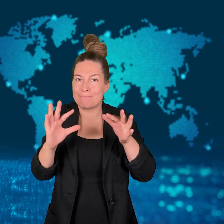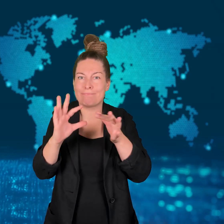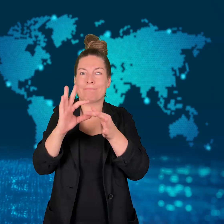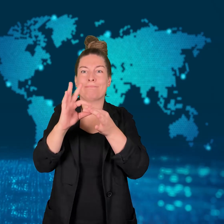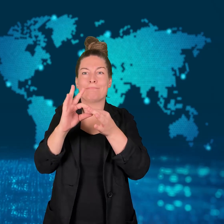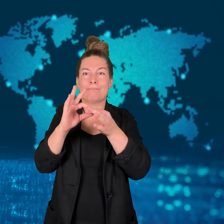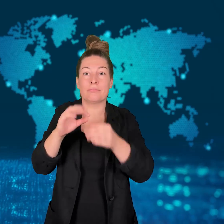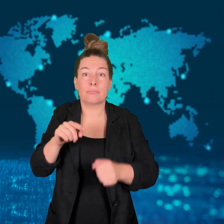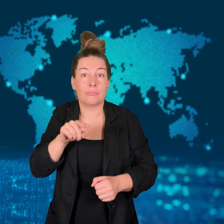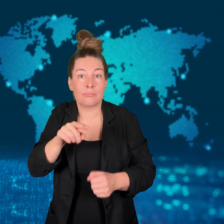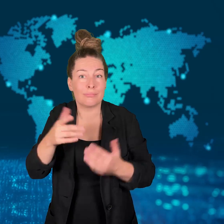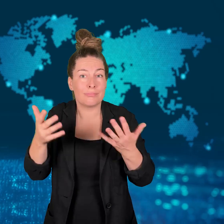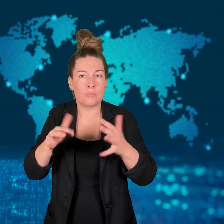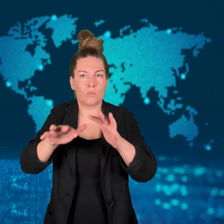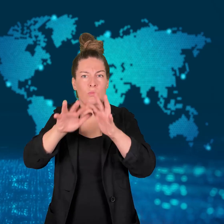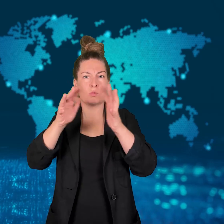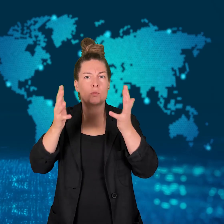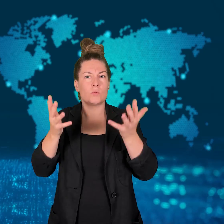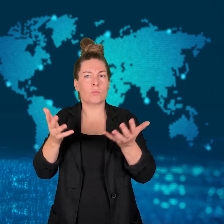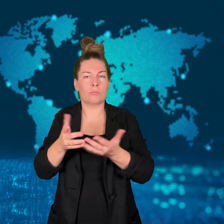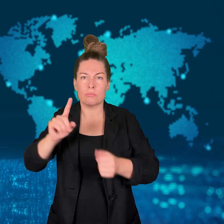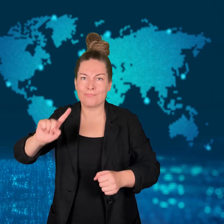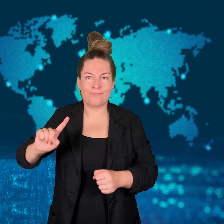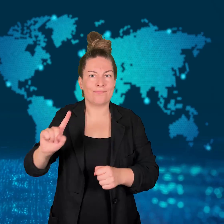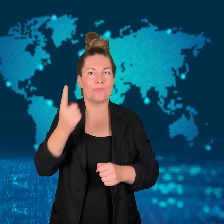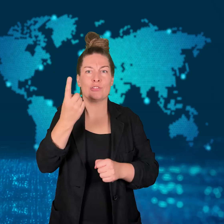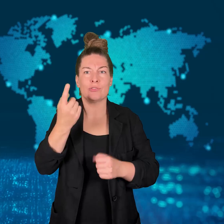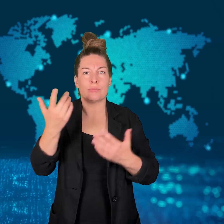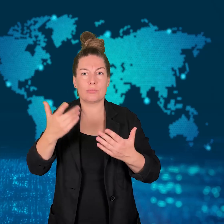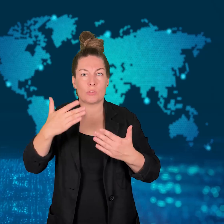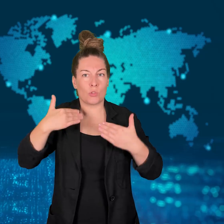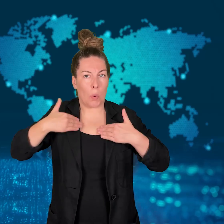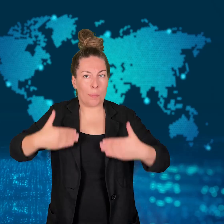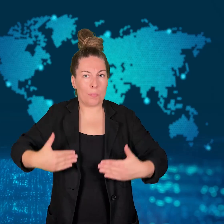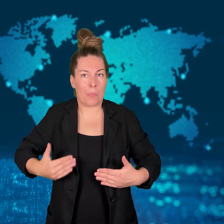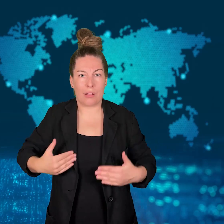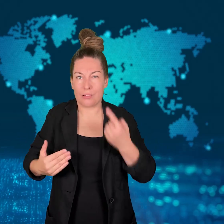They injected special stem cells from the donor hoping that would